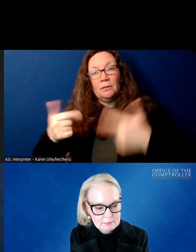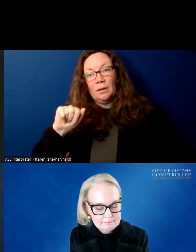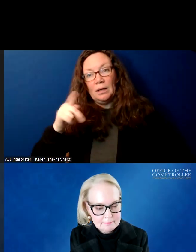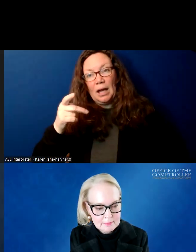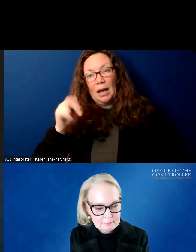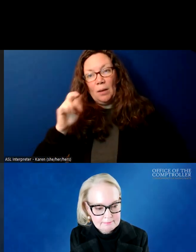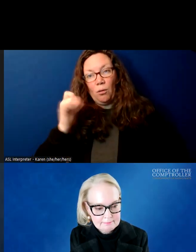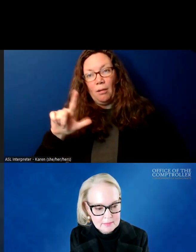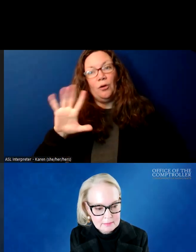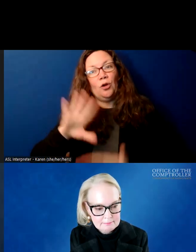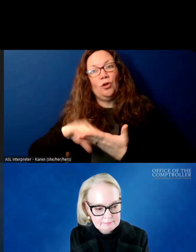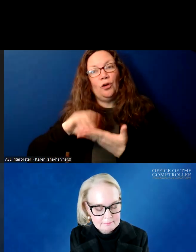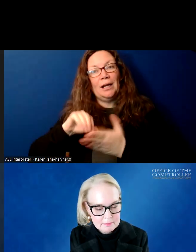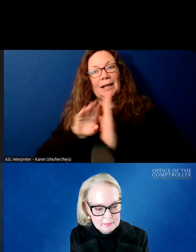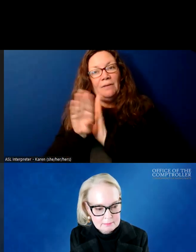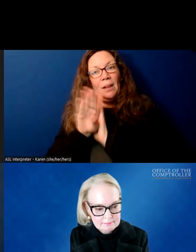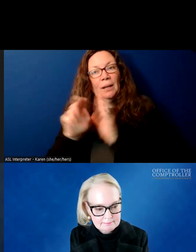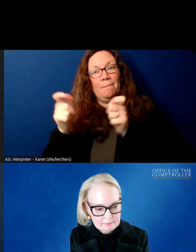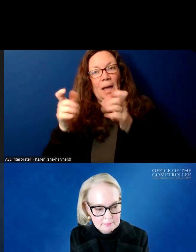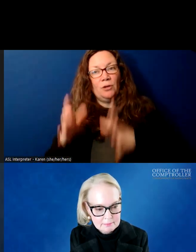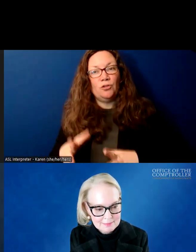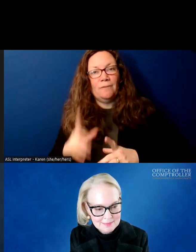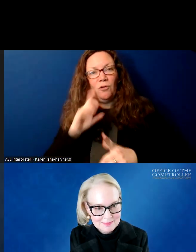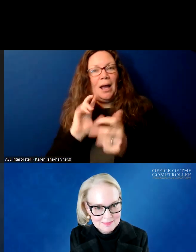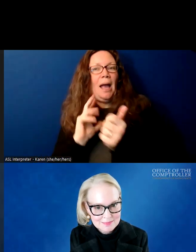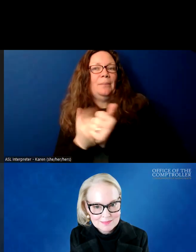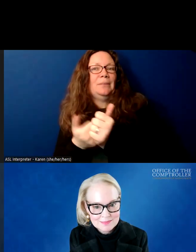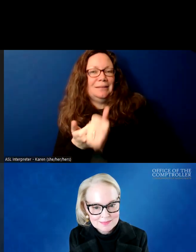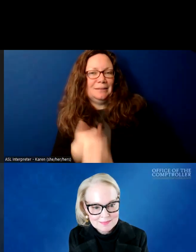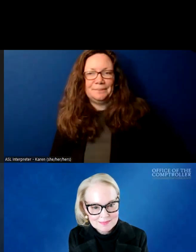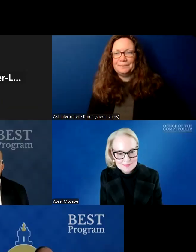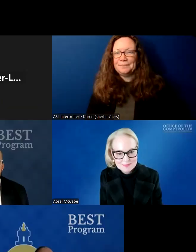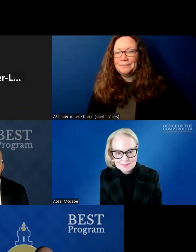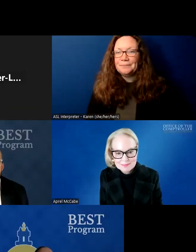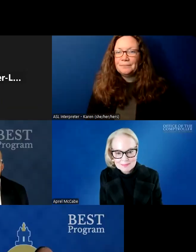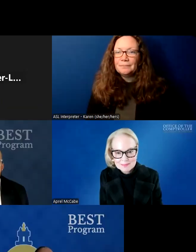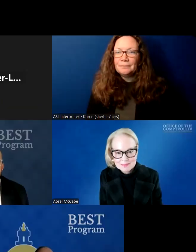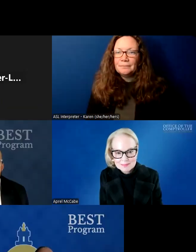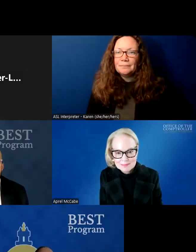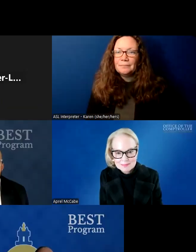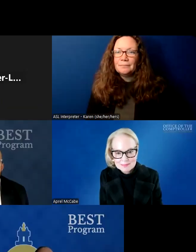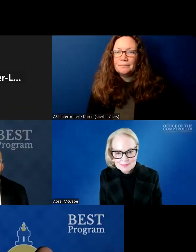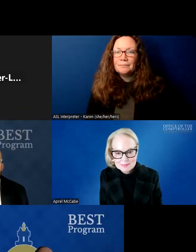To take us through some of the updates with the training. Thank you.